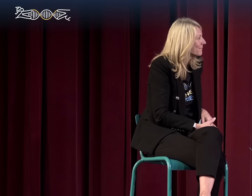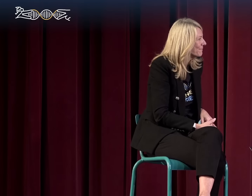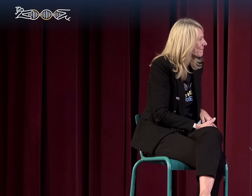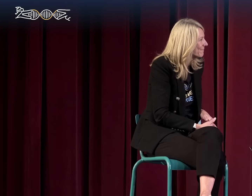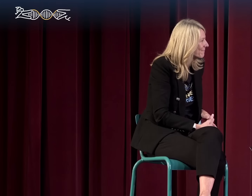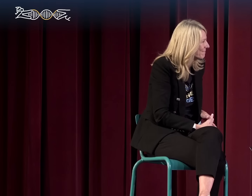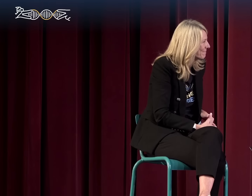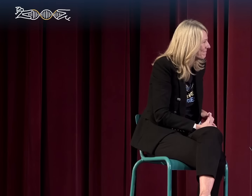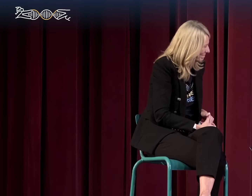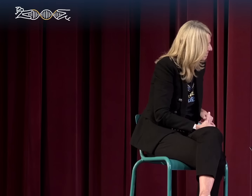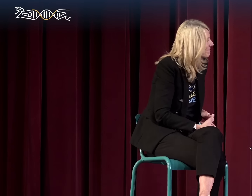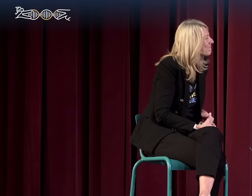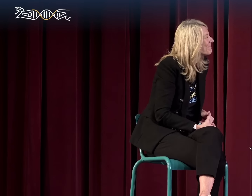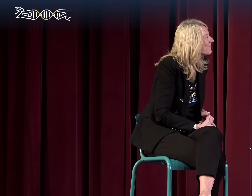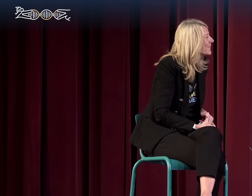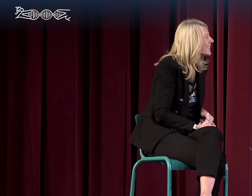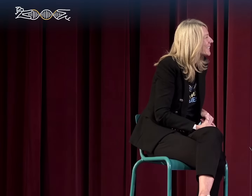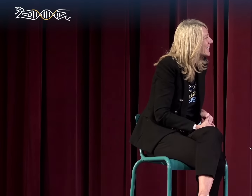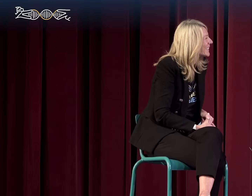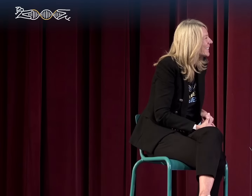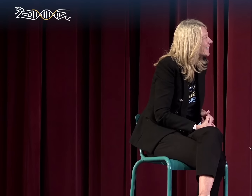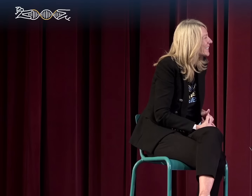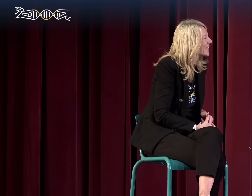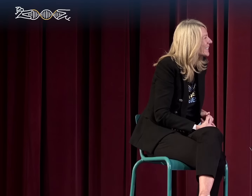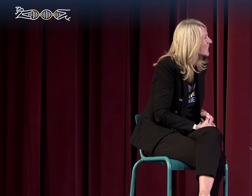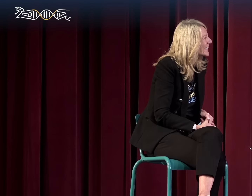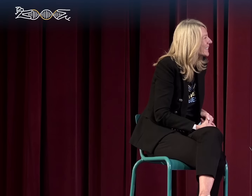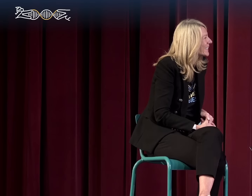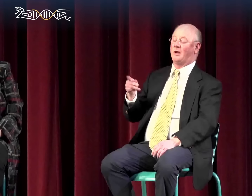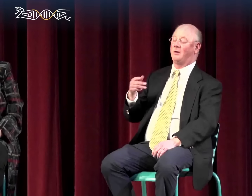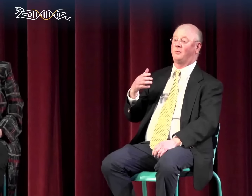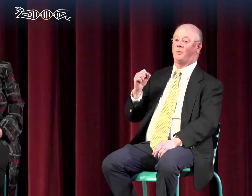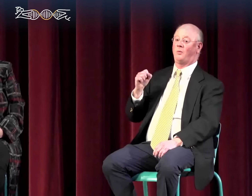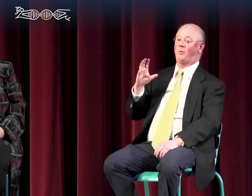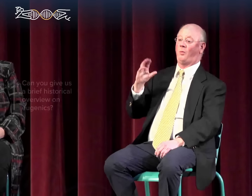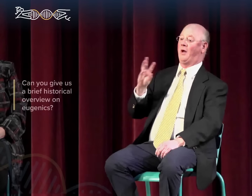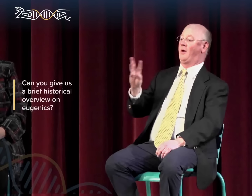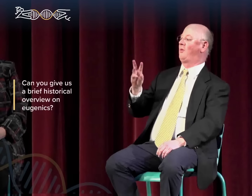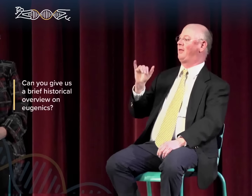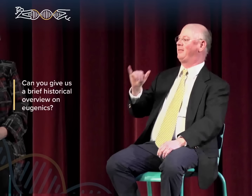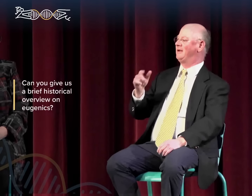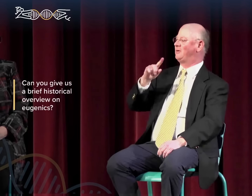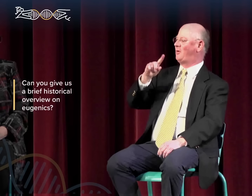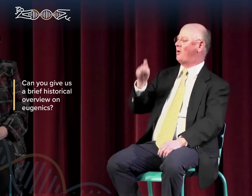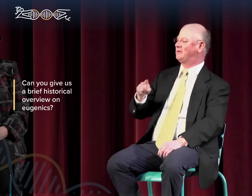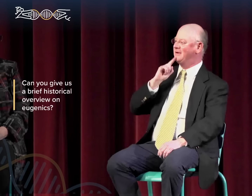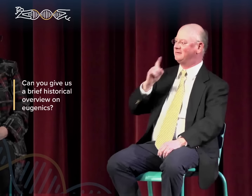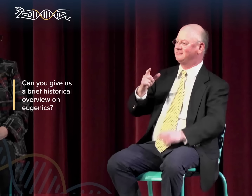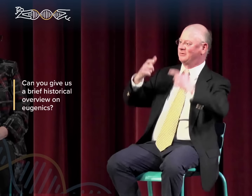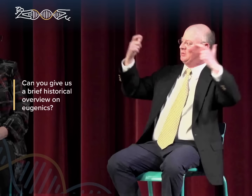Thank you, pleasure to be here with my esteemed colleagues. That's quite a question.